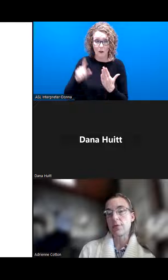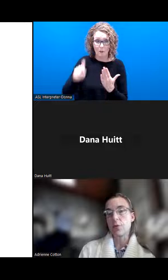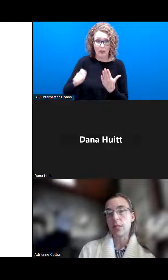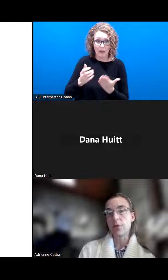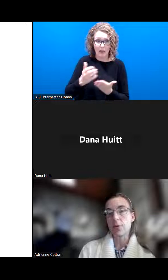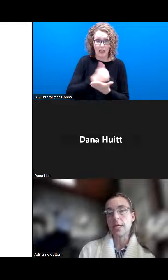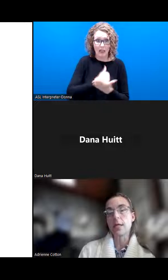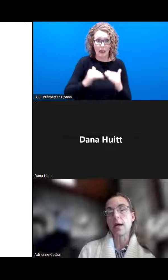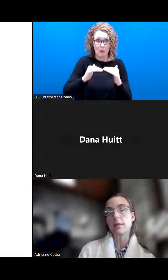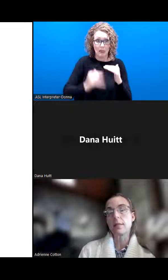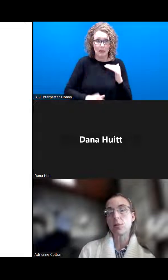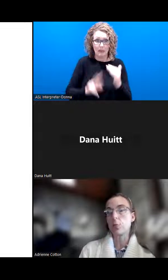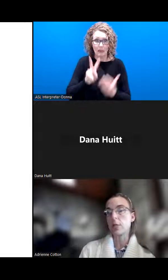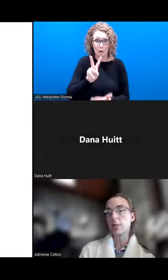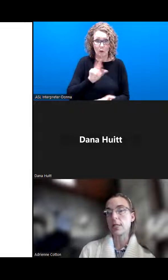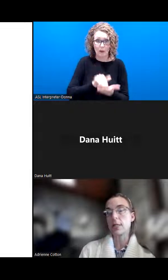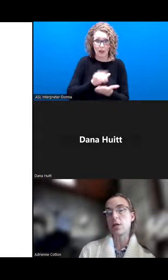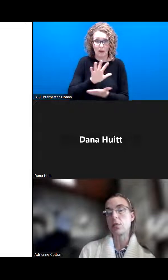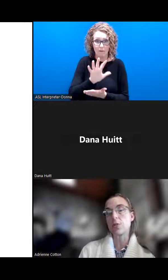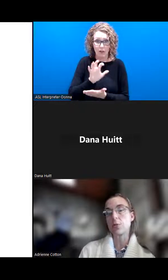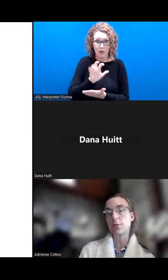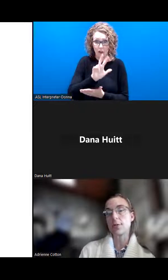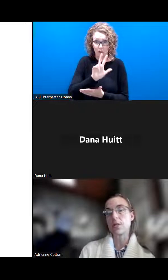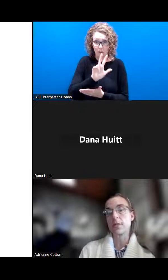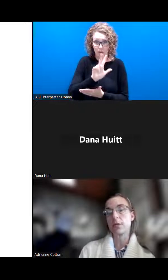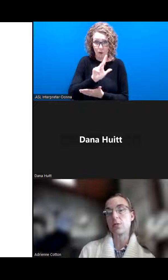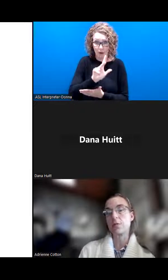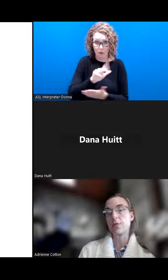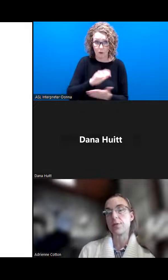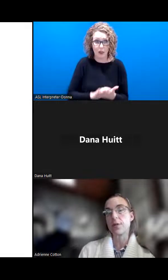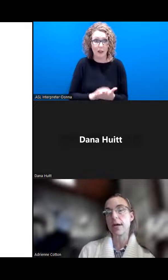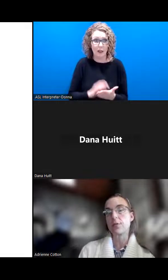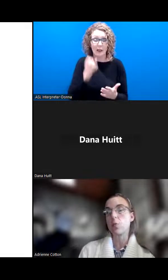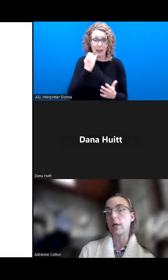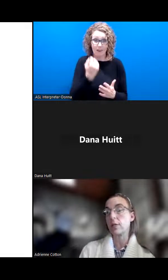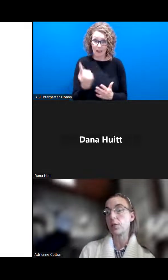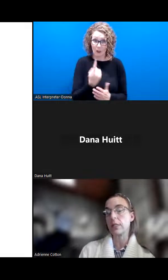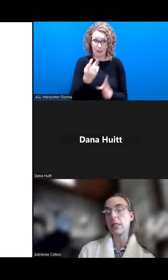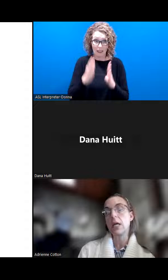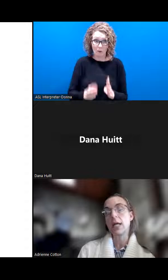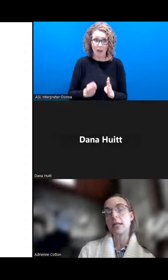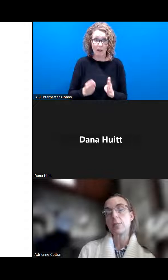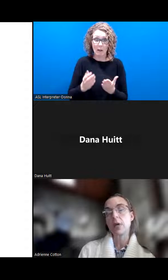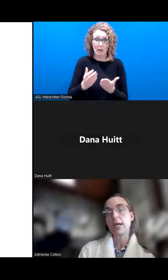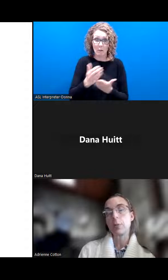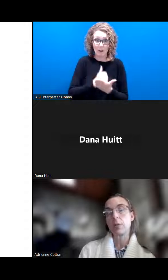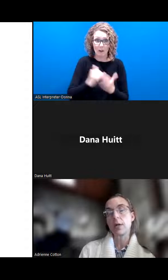healthy and mentally healthy as well, but that's a common occurrence of jobs where your job is